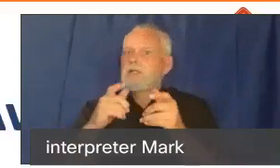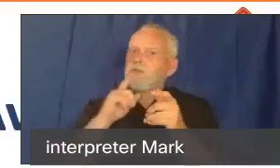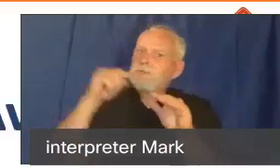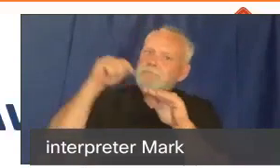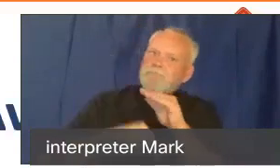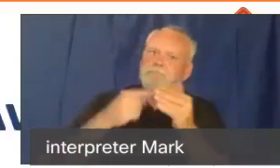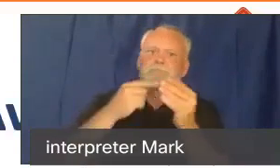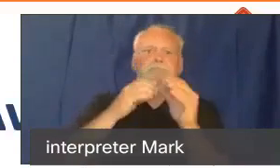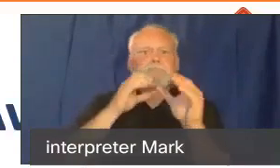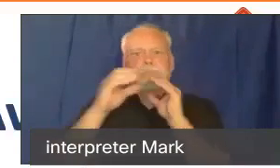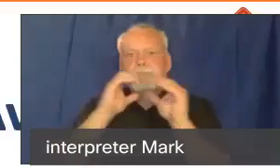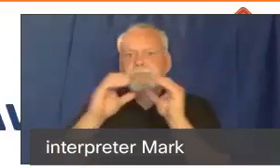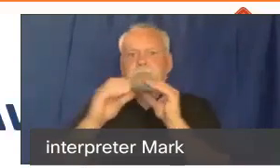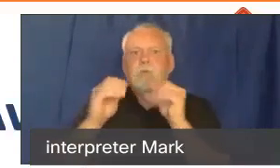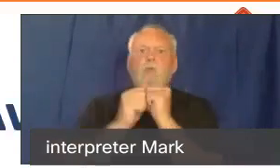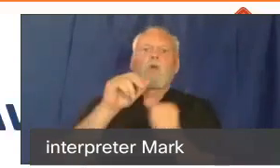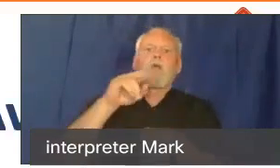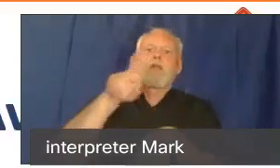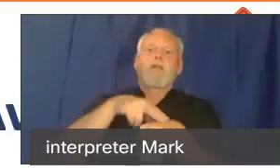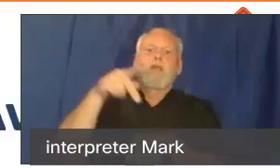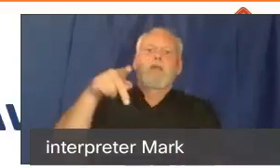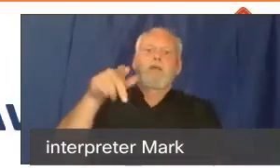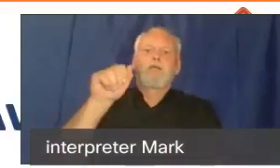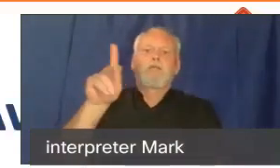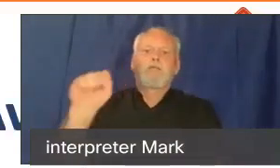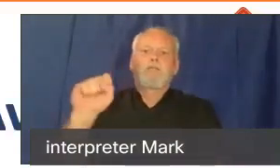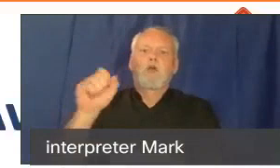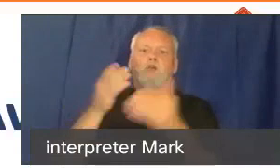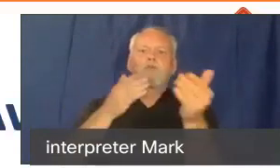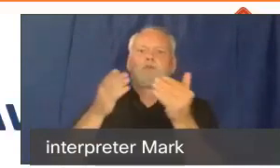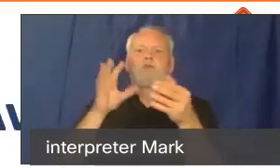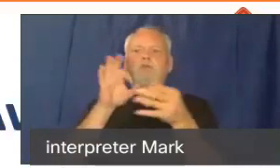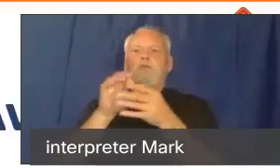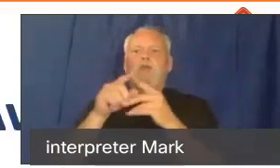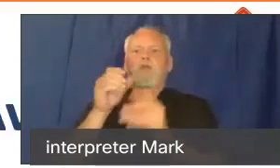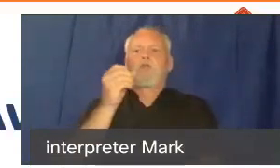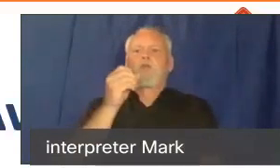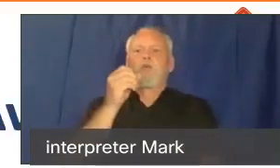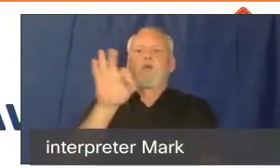Um, with the national park service with regard to a Offroad option.